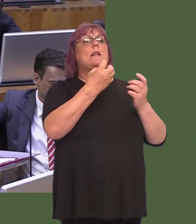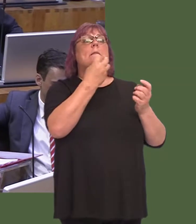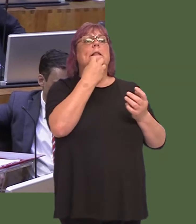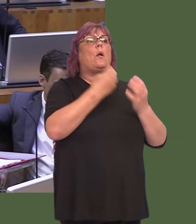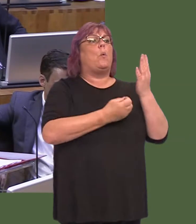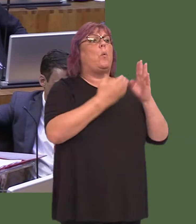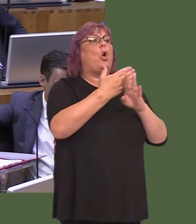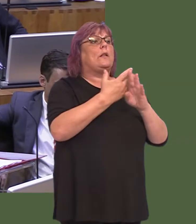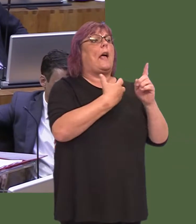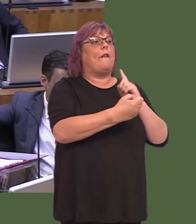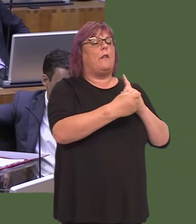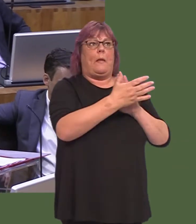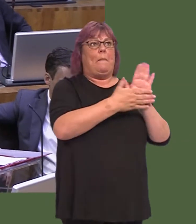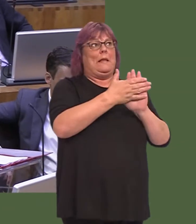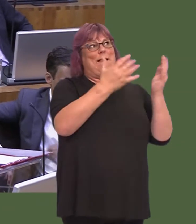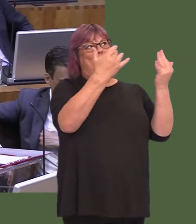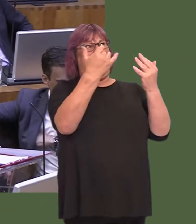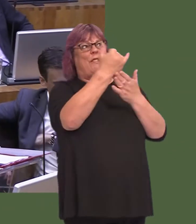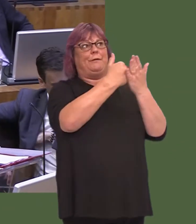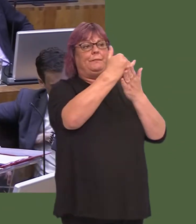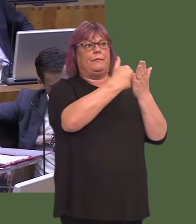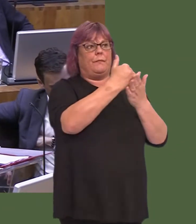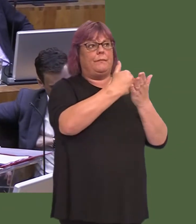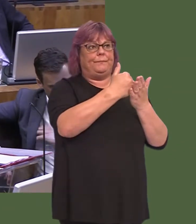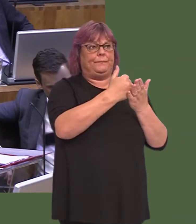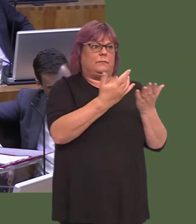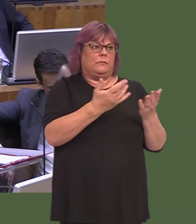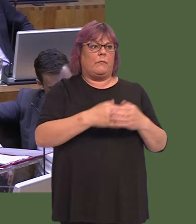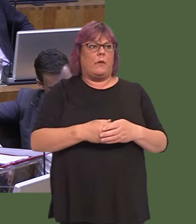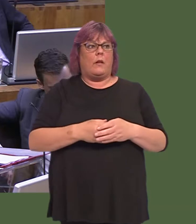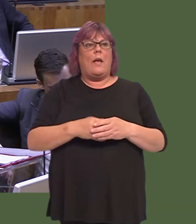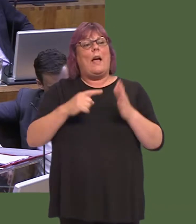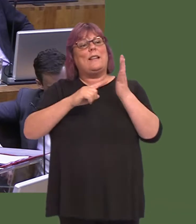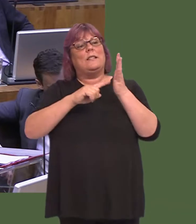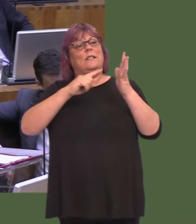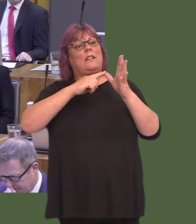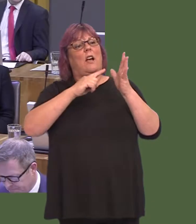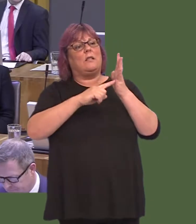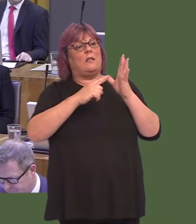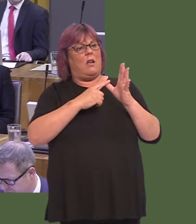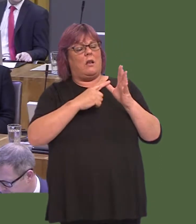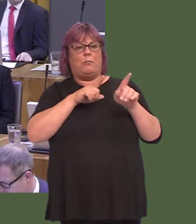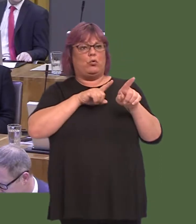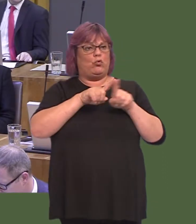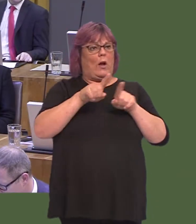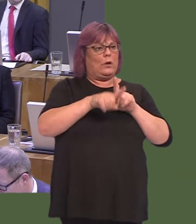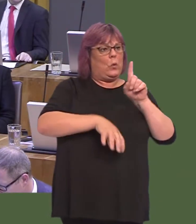may not be as good as it would be in places where that industrial operation isn't there. But we need it to be there, and, in fairness, Tata have made a great deal of effort and